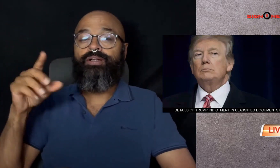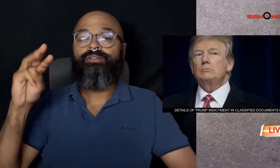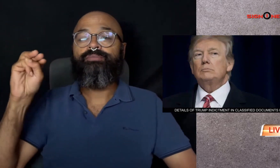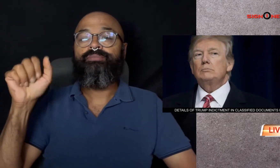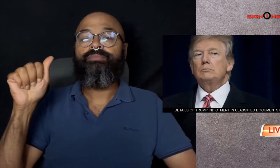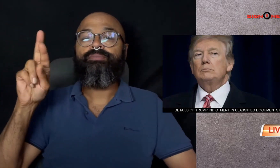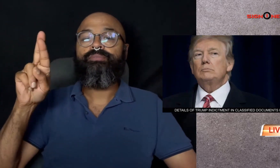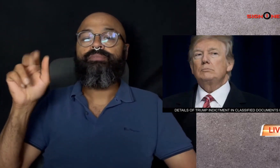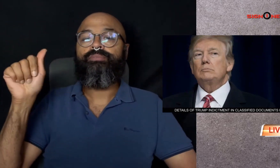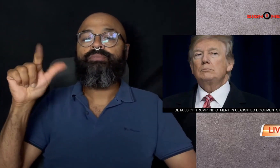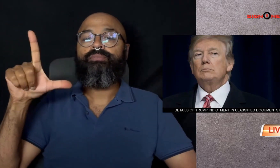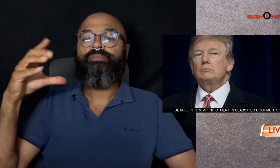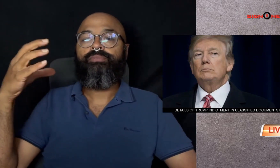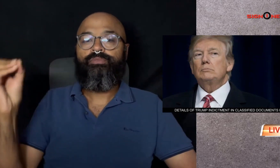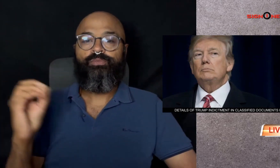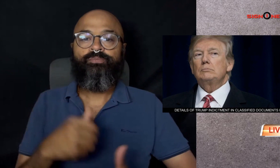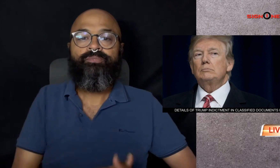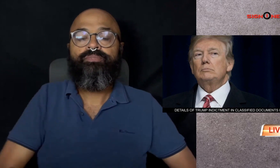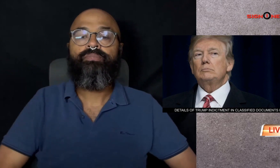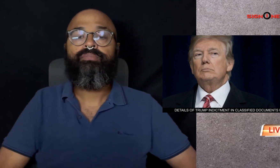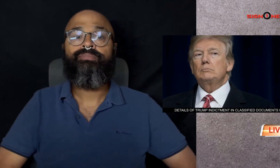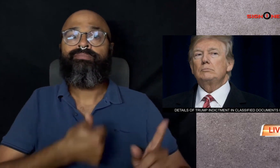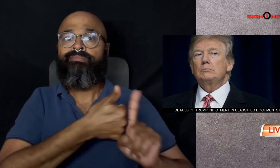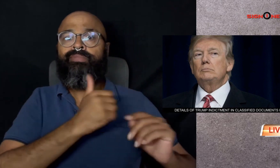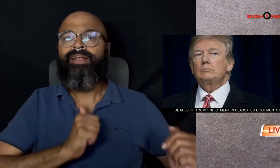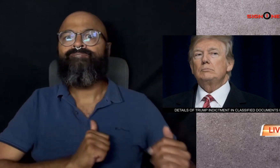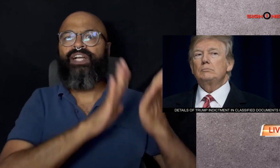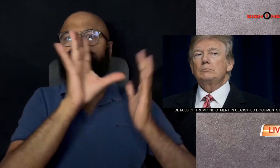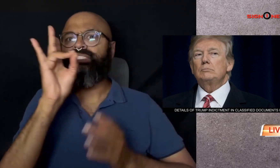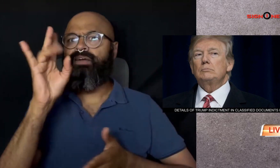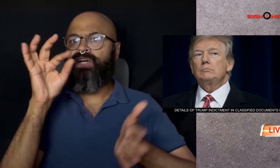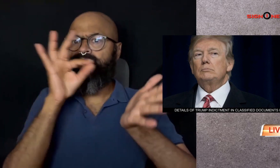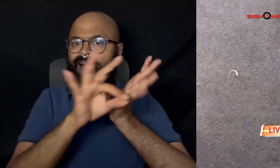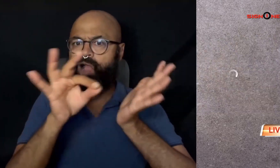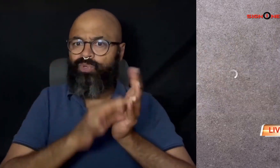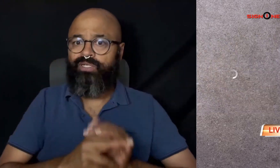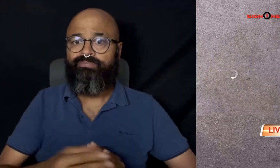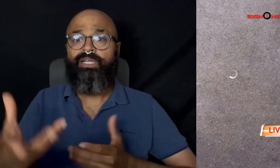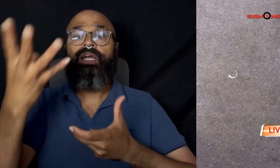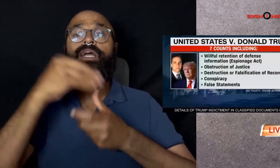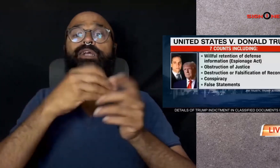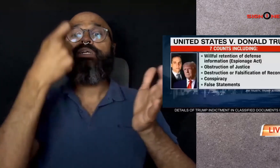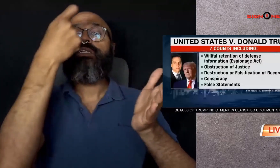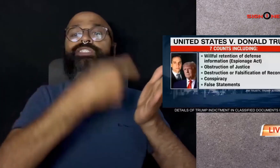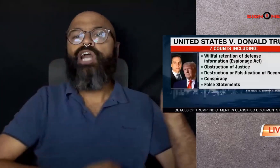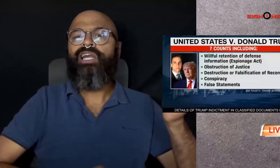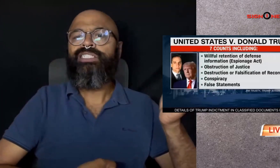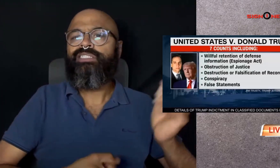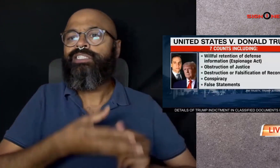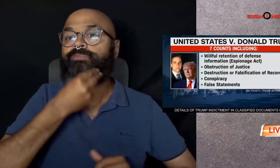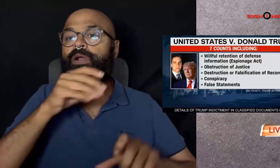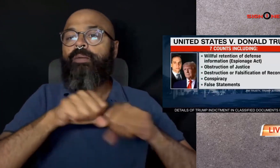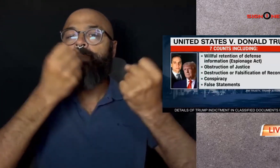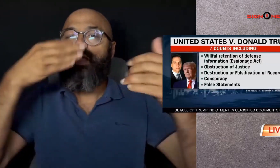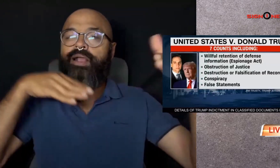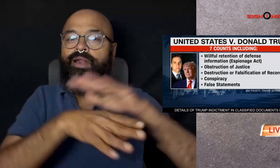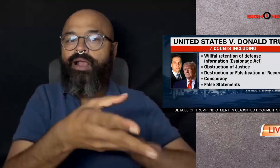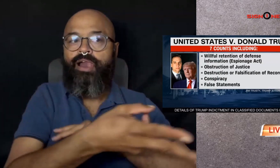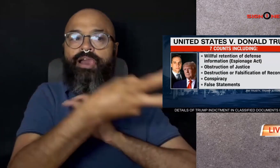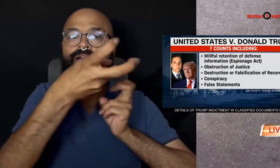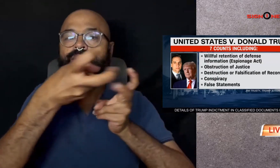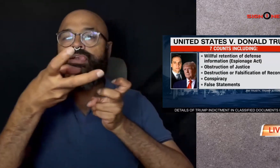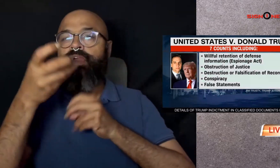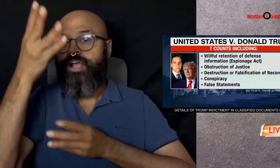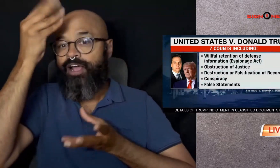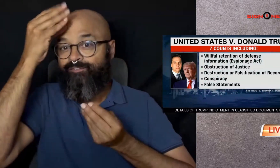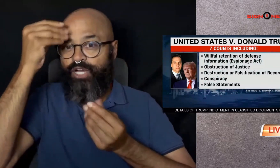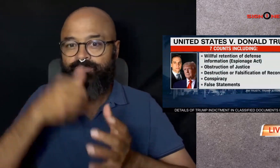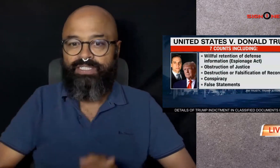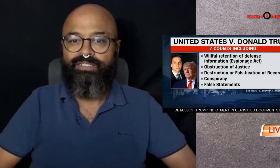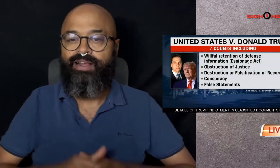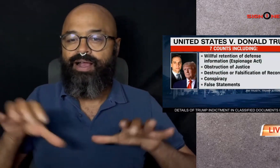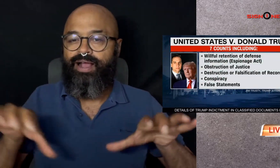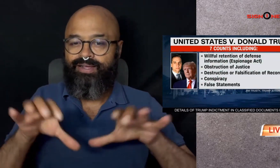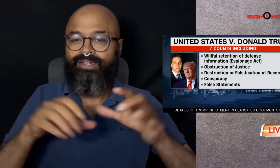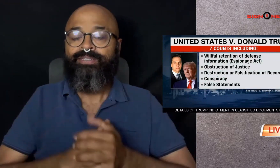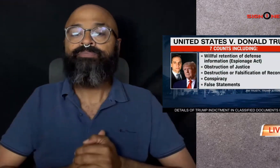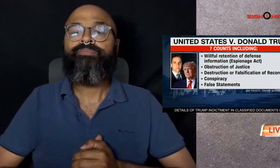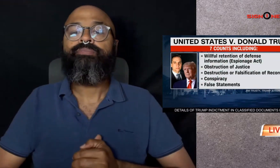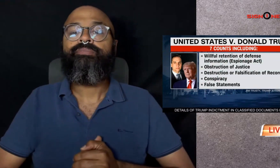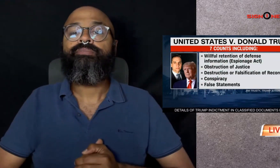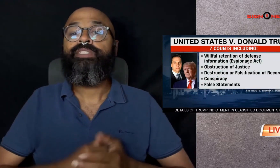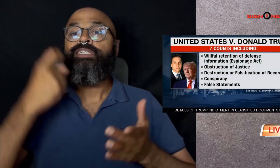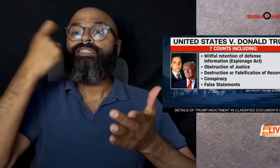Florida after leaving office he is facing seven counts including a charge under the espionage act